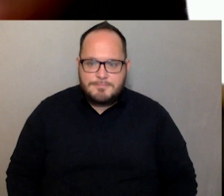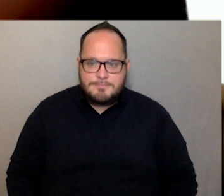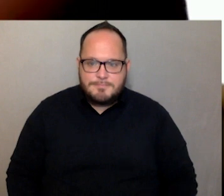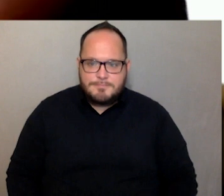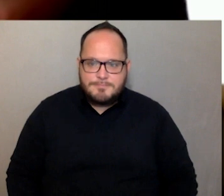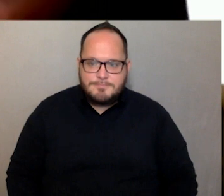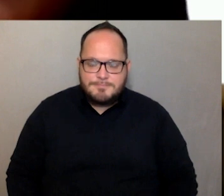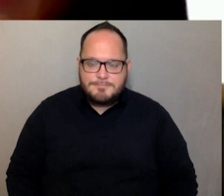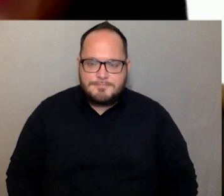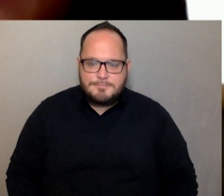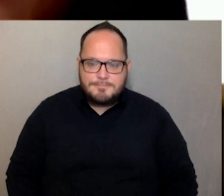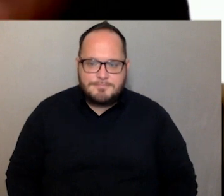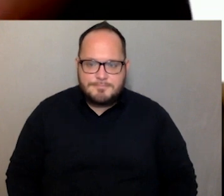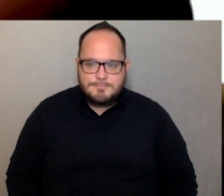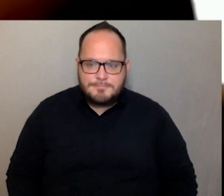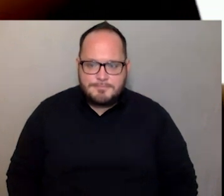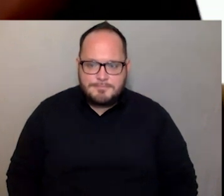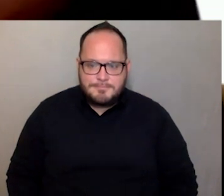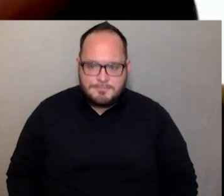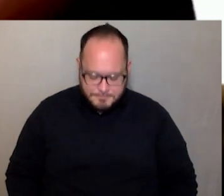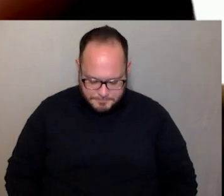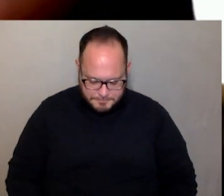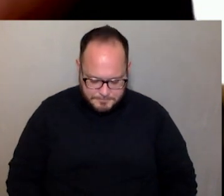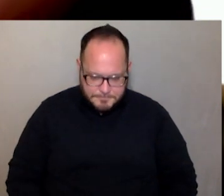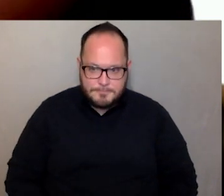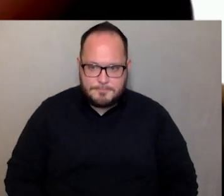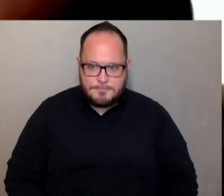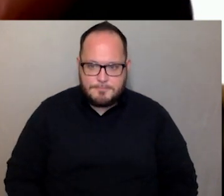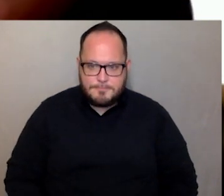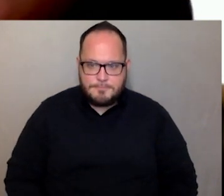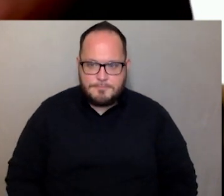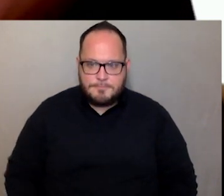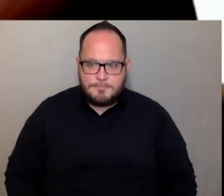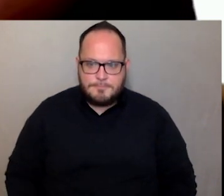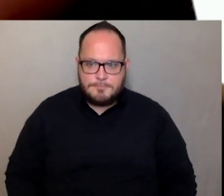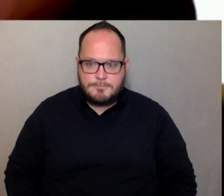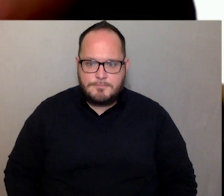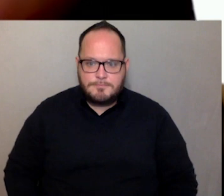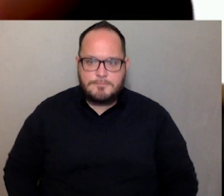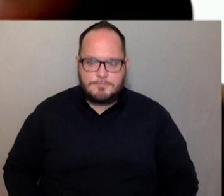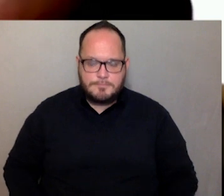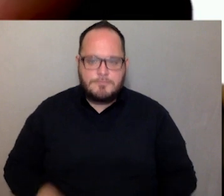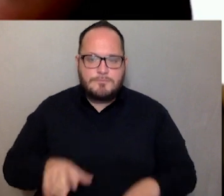DANIEL SO WE CAN GET YOU QUEUED UP FOR THE Q AND A. YOU CAN FIND HIS CONTACT INFORMATION IN THE MEDIA